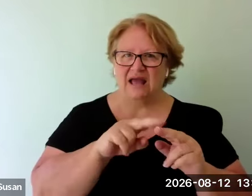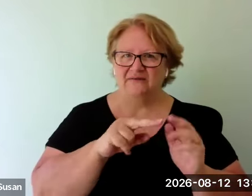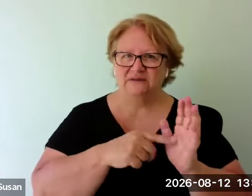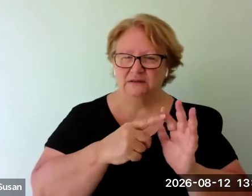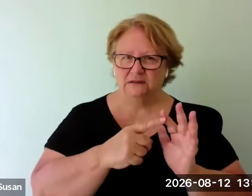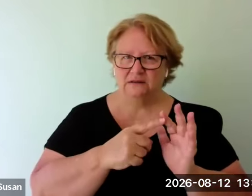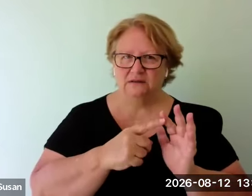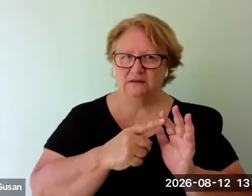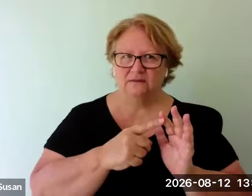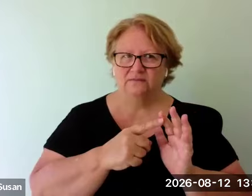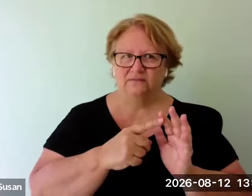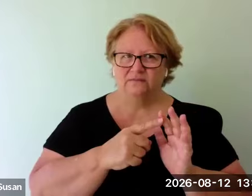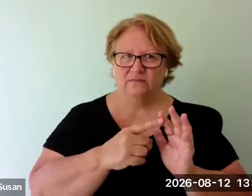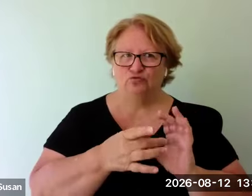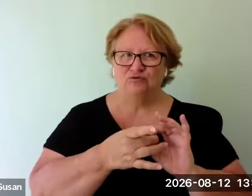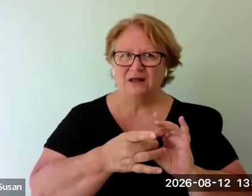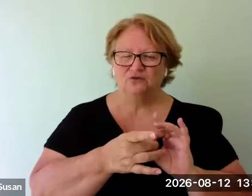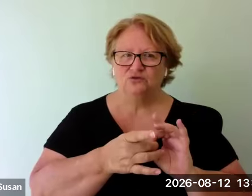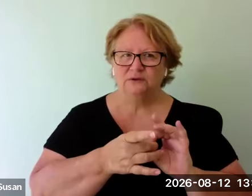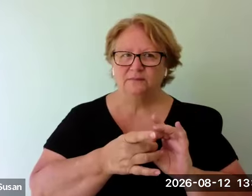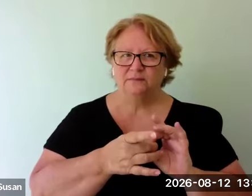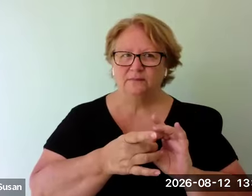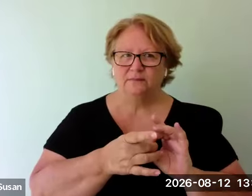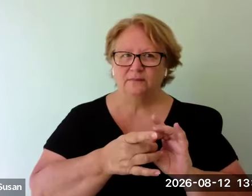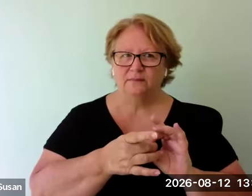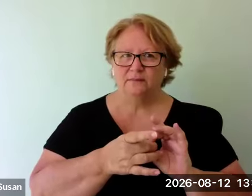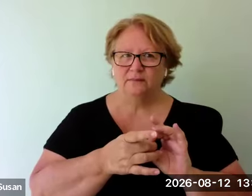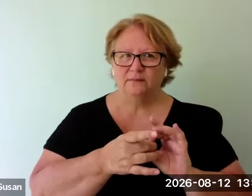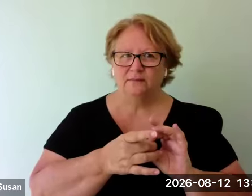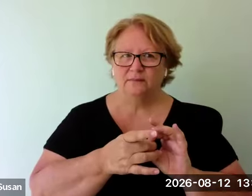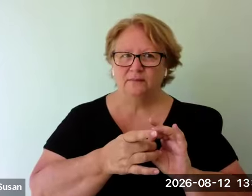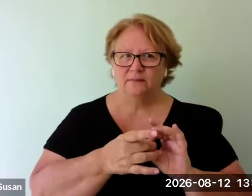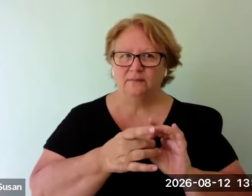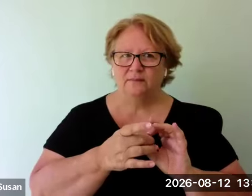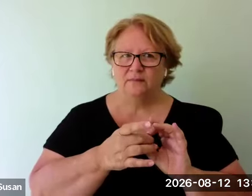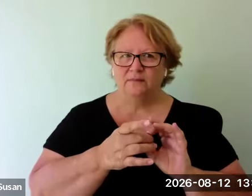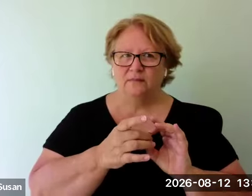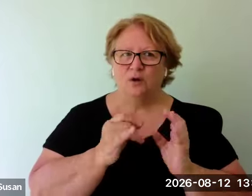two parts. I think there's the small FTE and